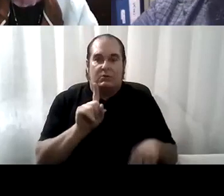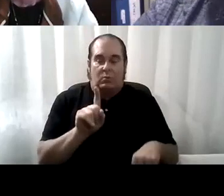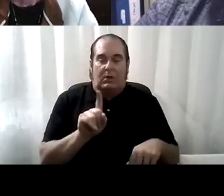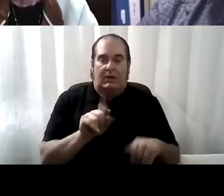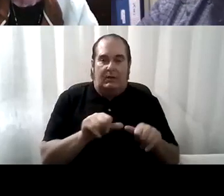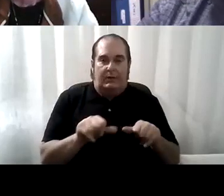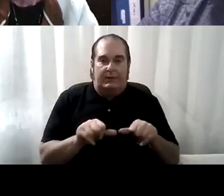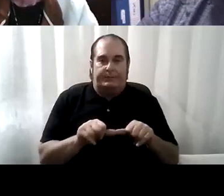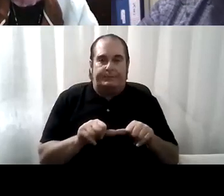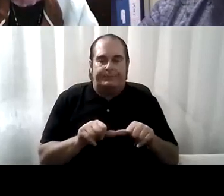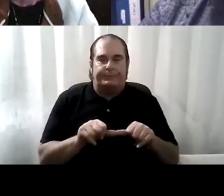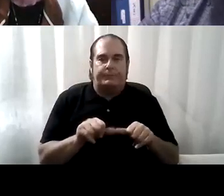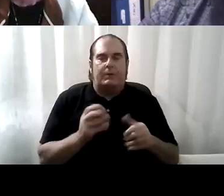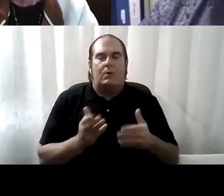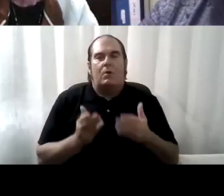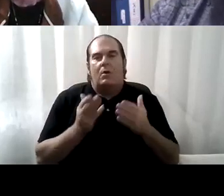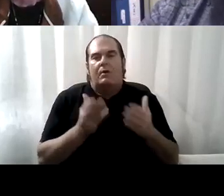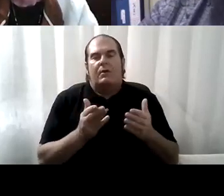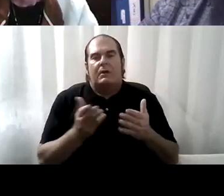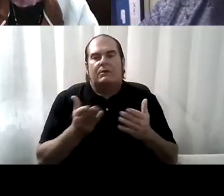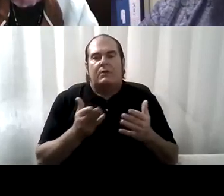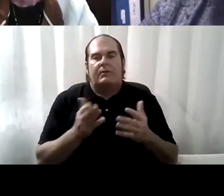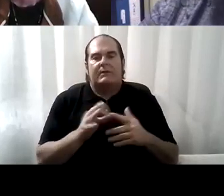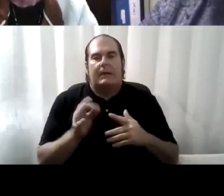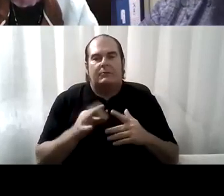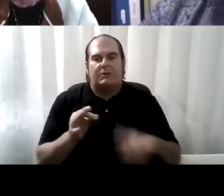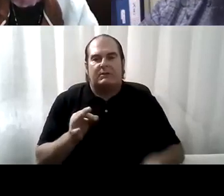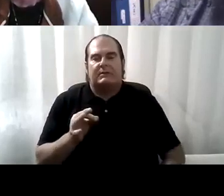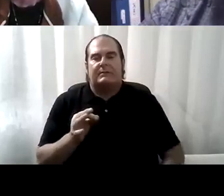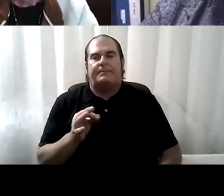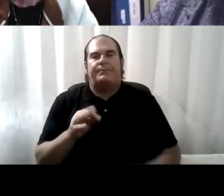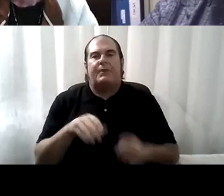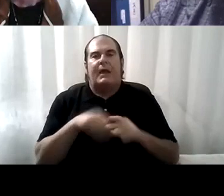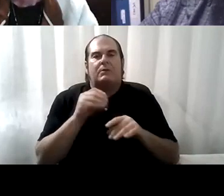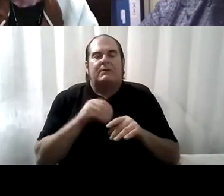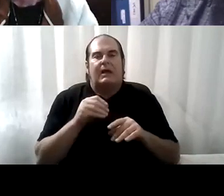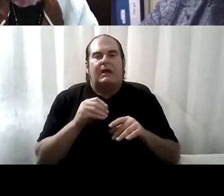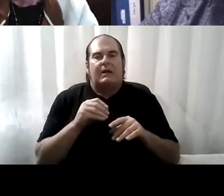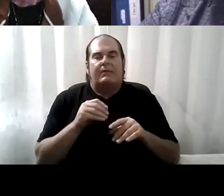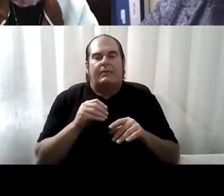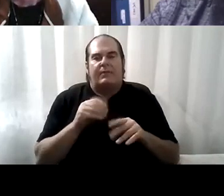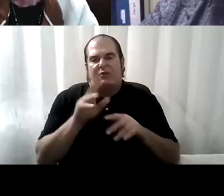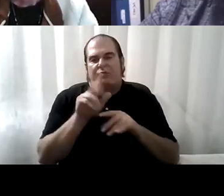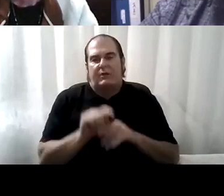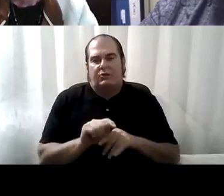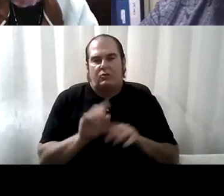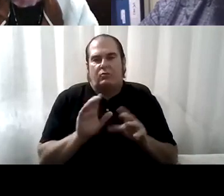Offering service options for outside of our traditional catchment who experience limited options.